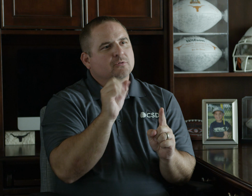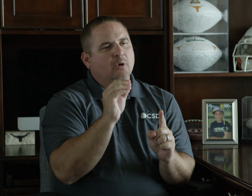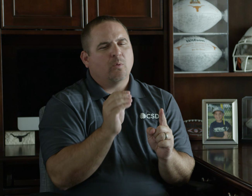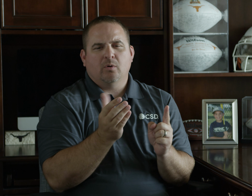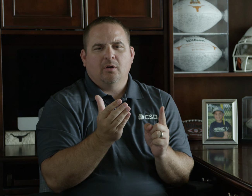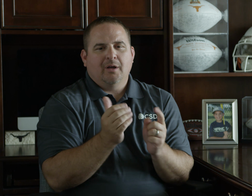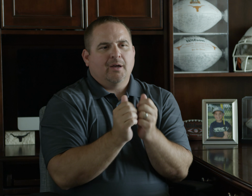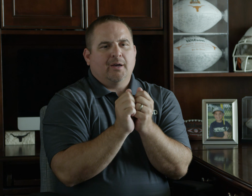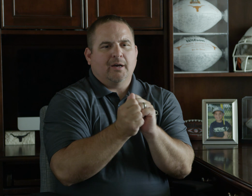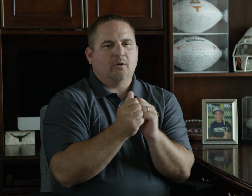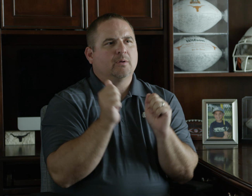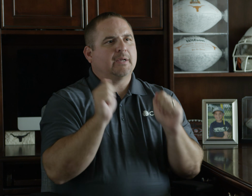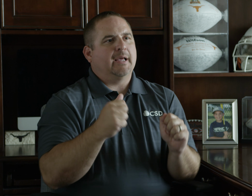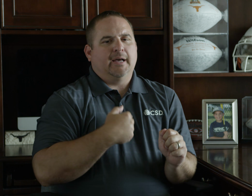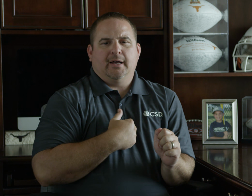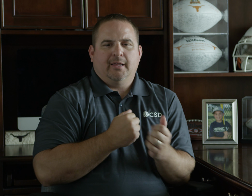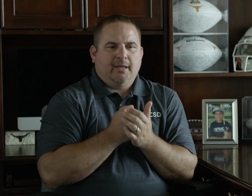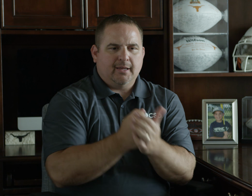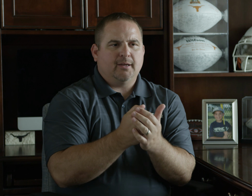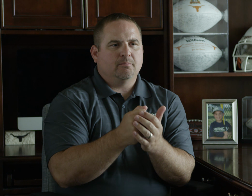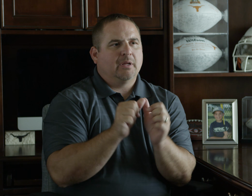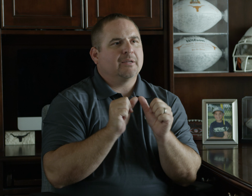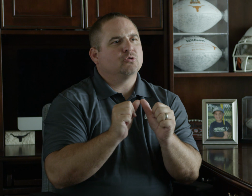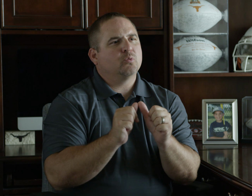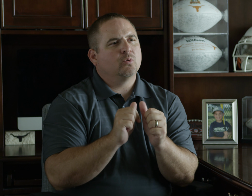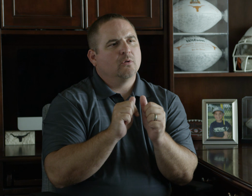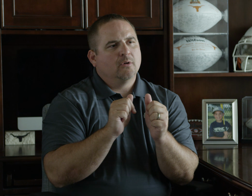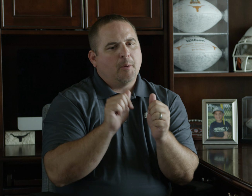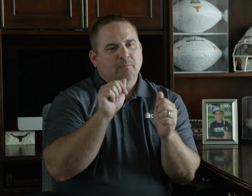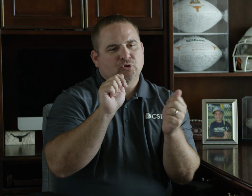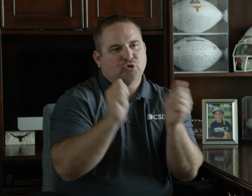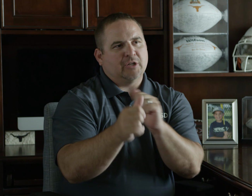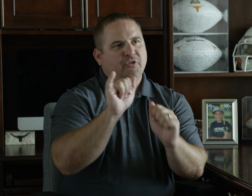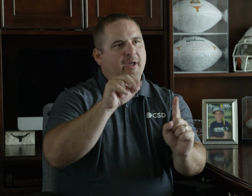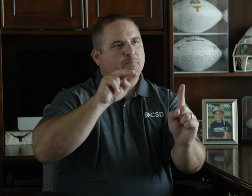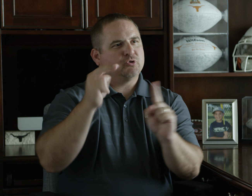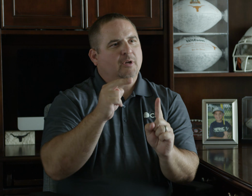So I think to myself, "how can I help continue to change that perception?"